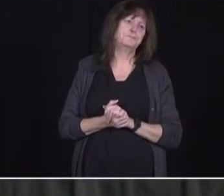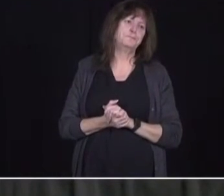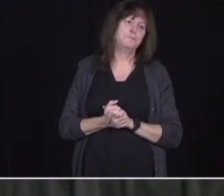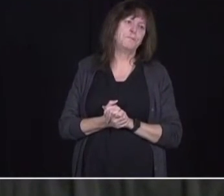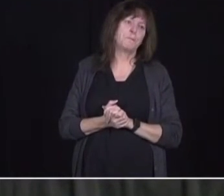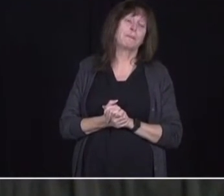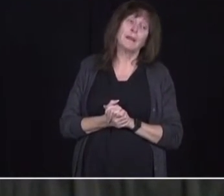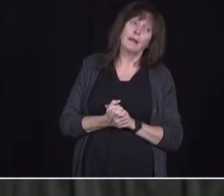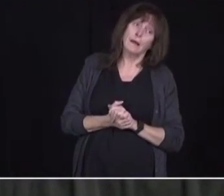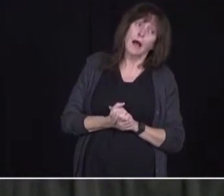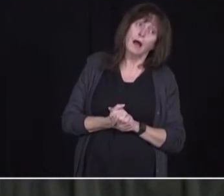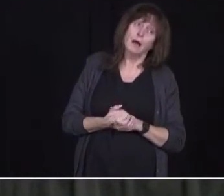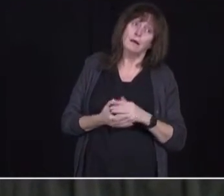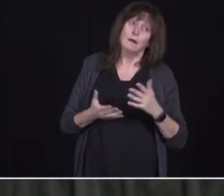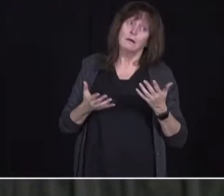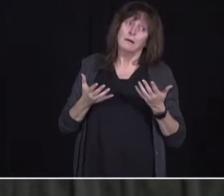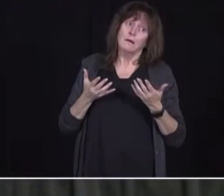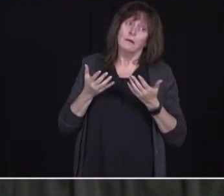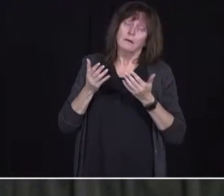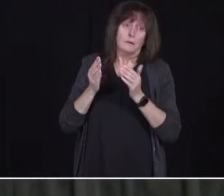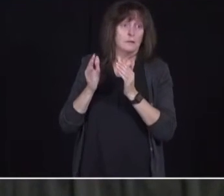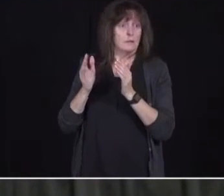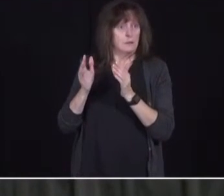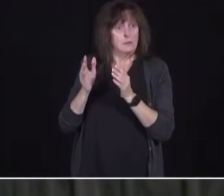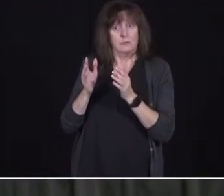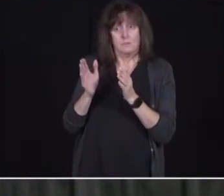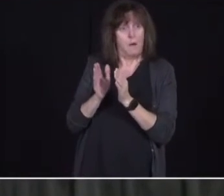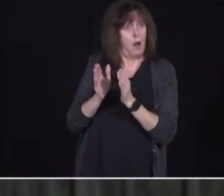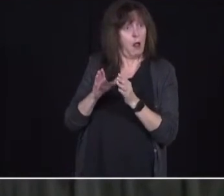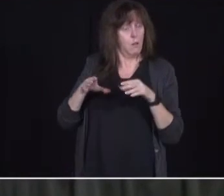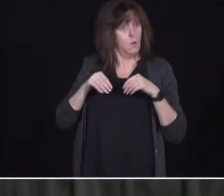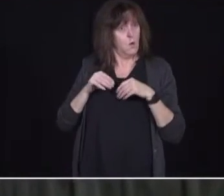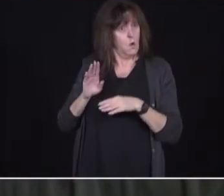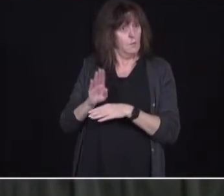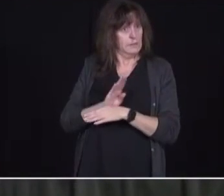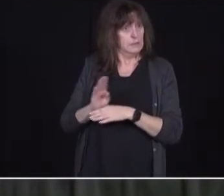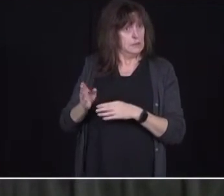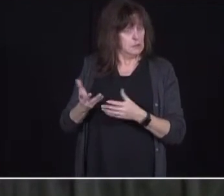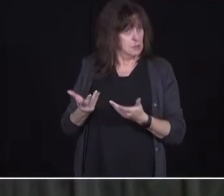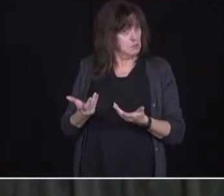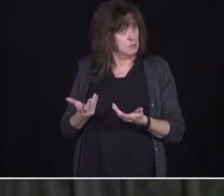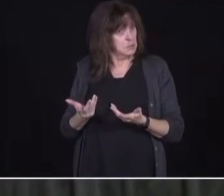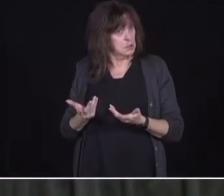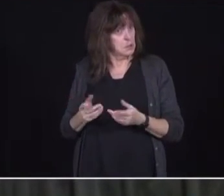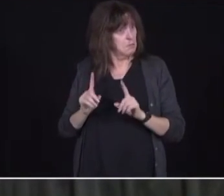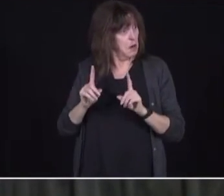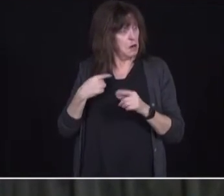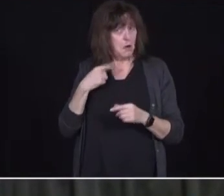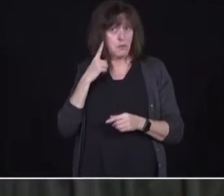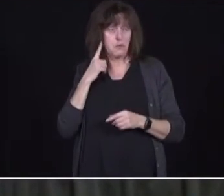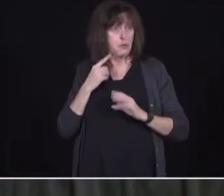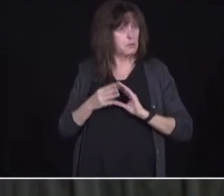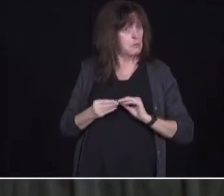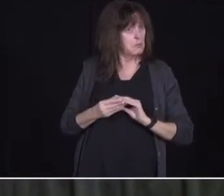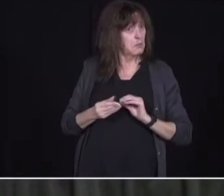We can't start comparing it to other provinces. Followup? As a small business owner yourself. We have been hearing a lot of -- you know